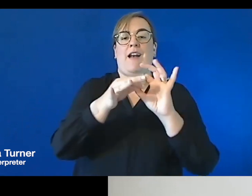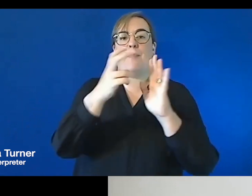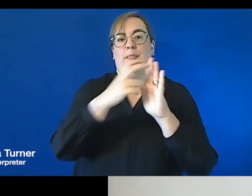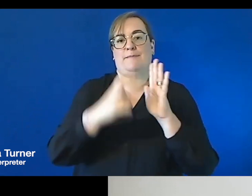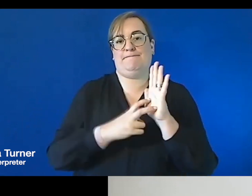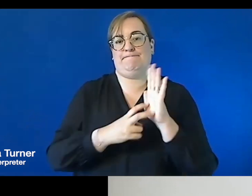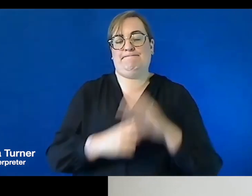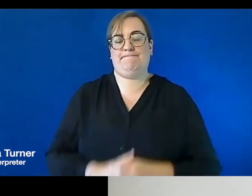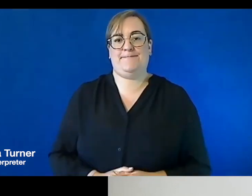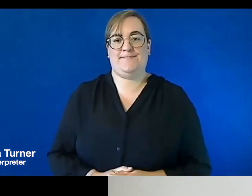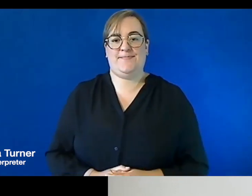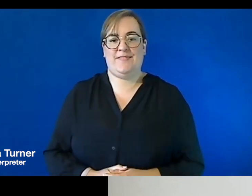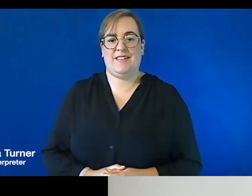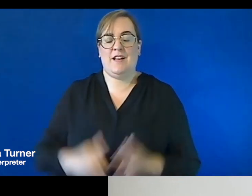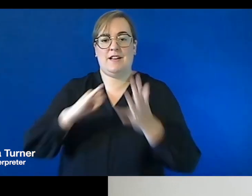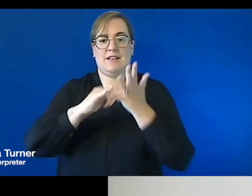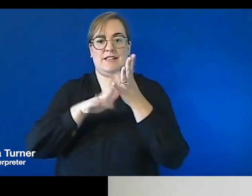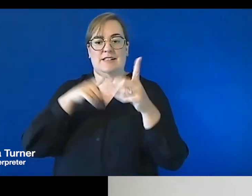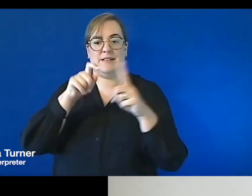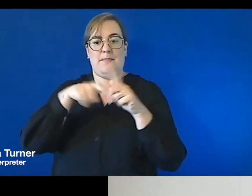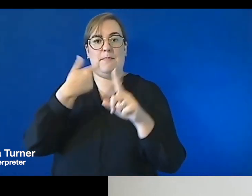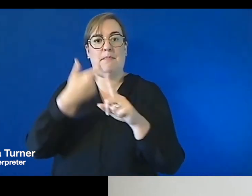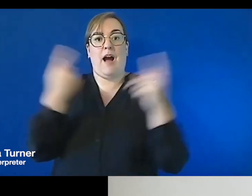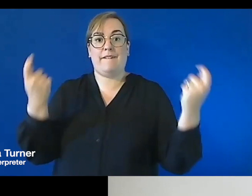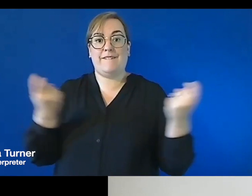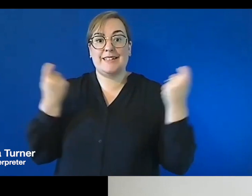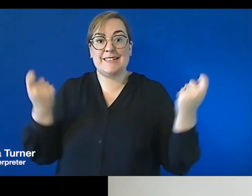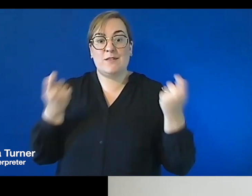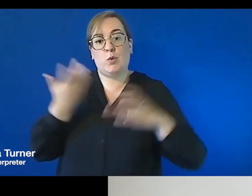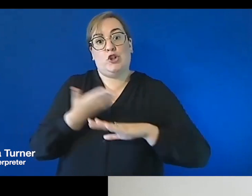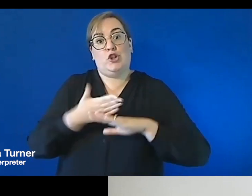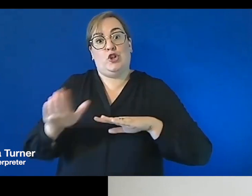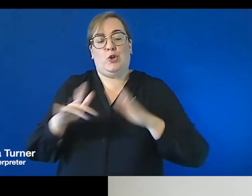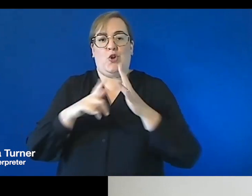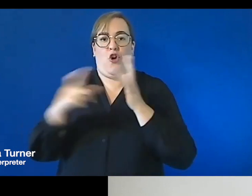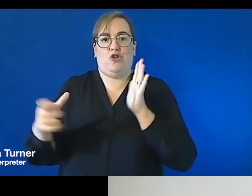for the Spark Festival, which is an annual event in October, it's a great source